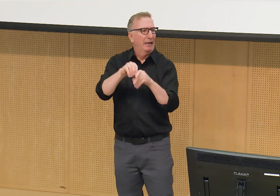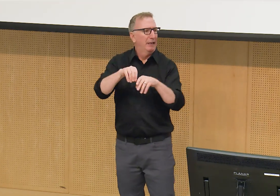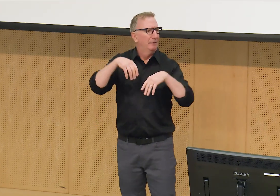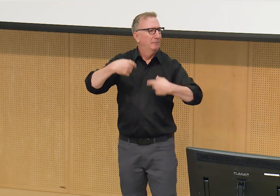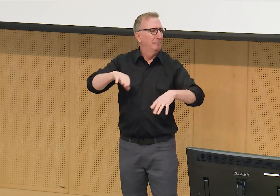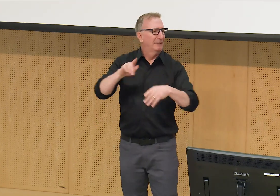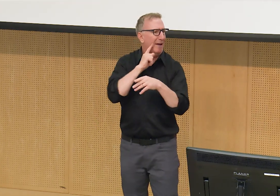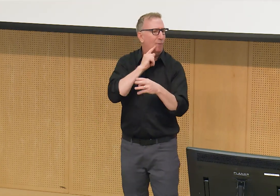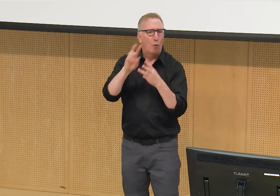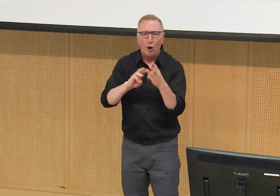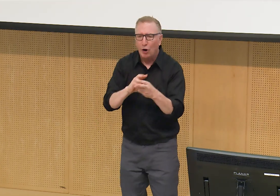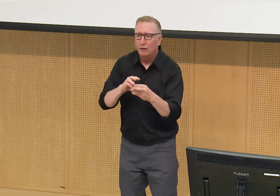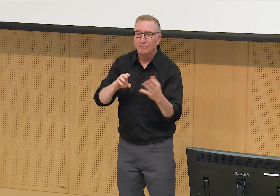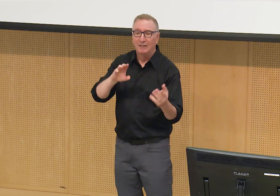folks in the Deaf world that time.